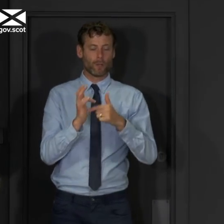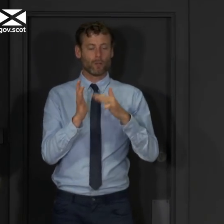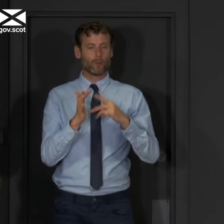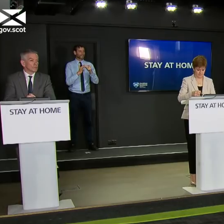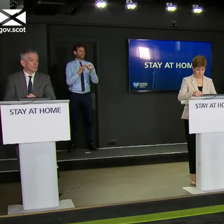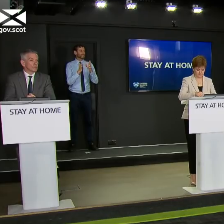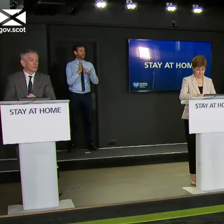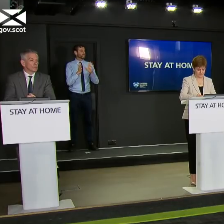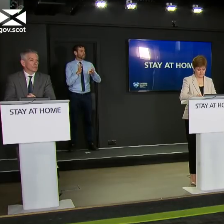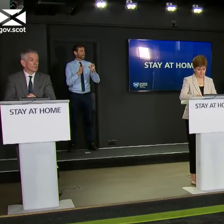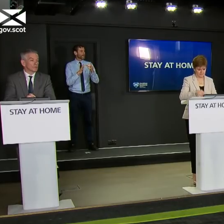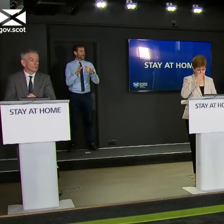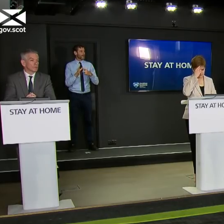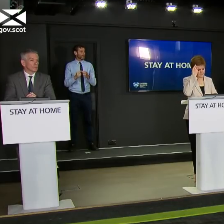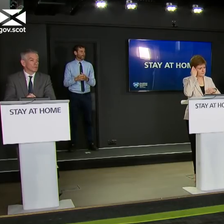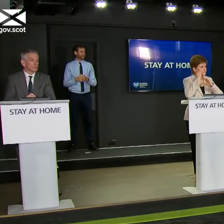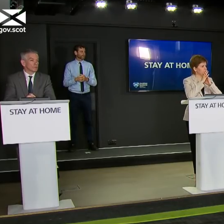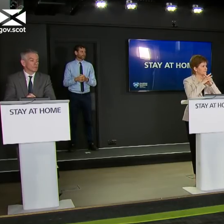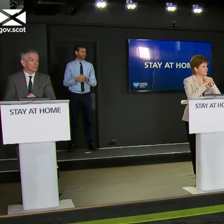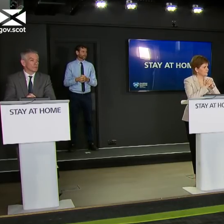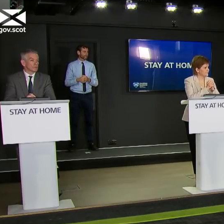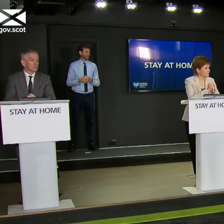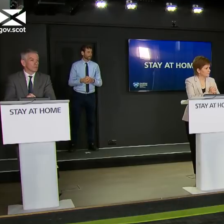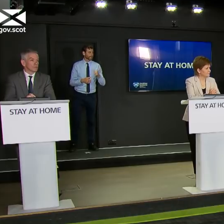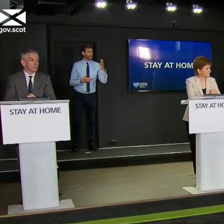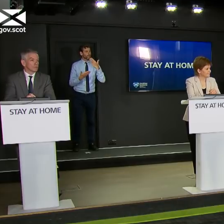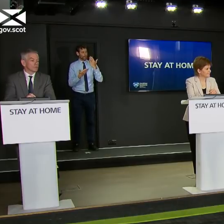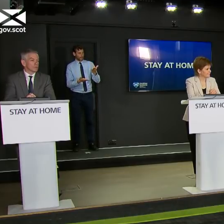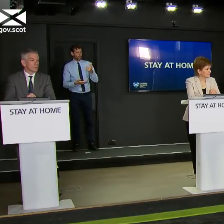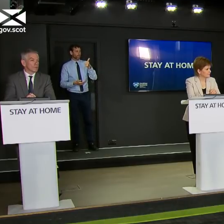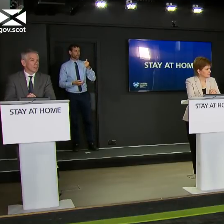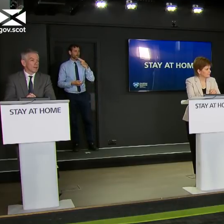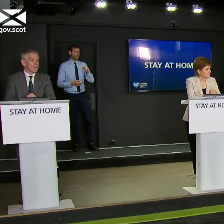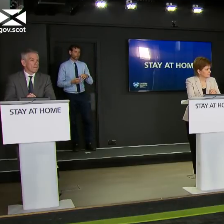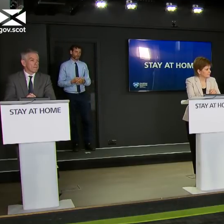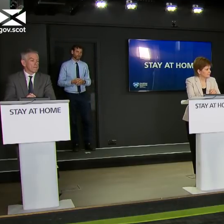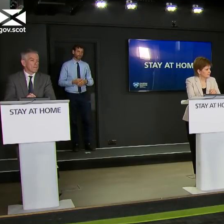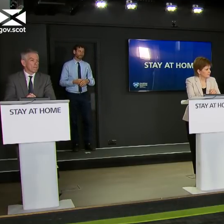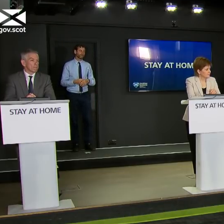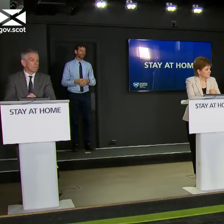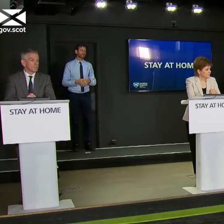Thank you First Minister and good afternoon. According to the government's figures published